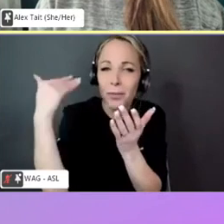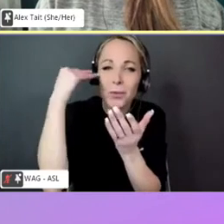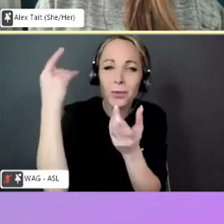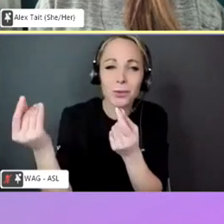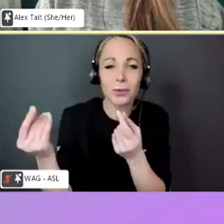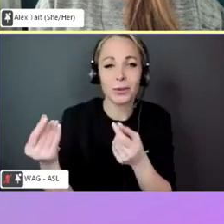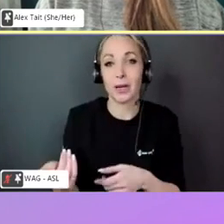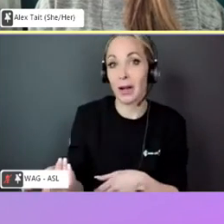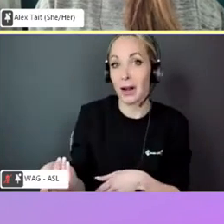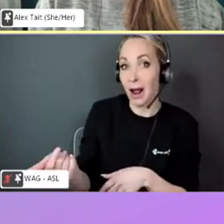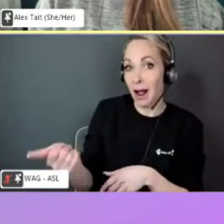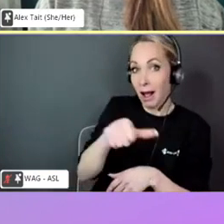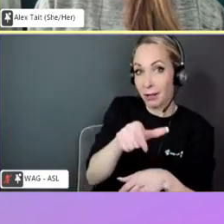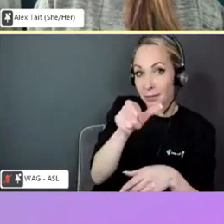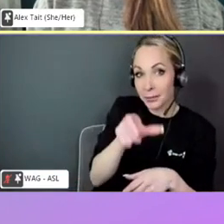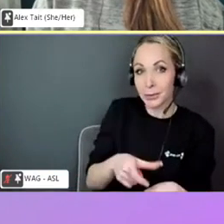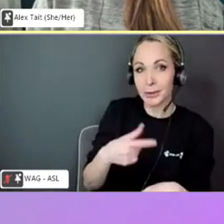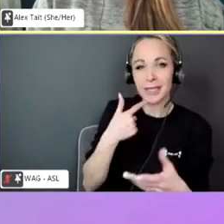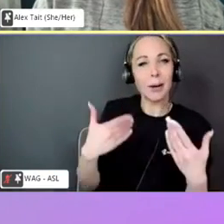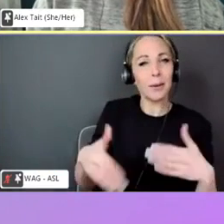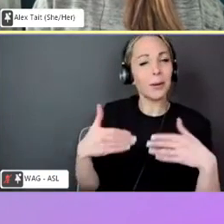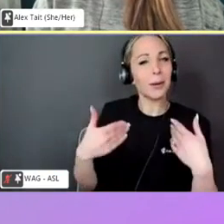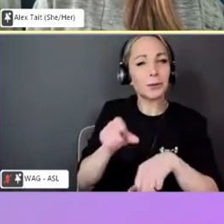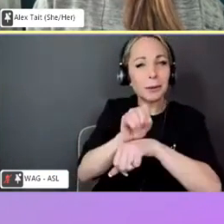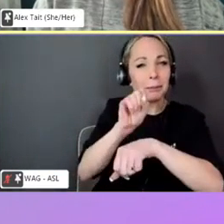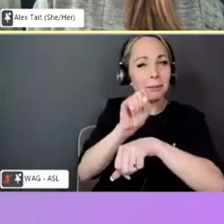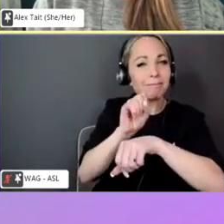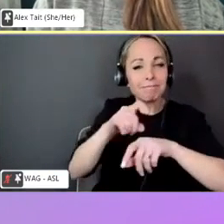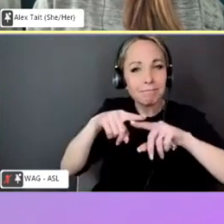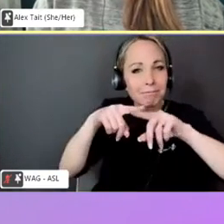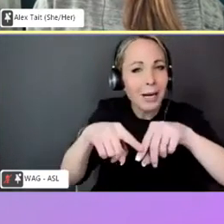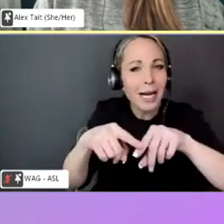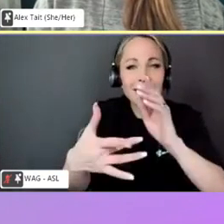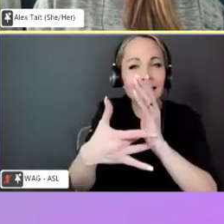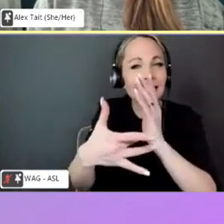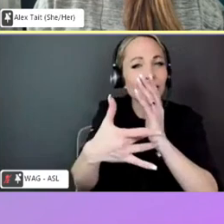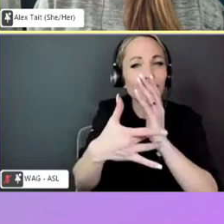want easier. My job is heavily dependent on technology, it can be done without tech, but it's